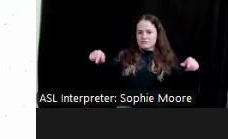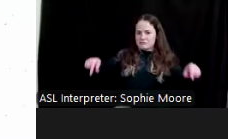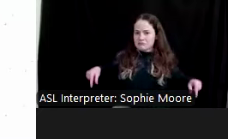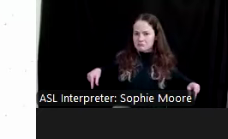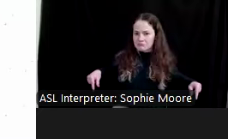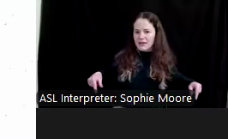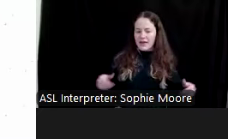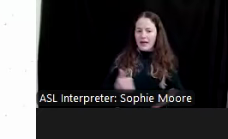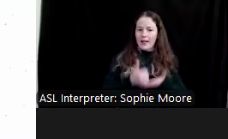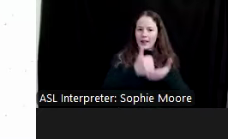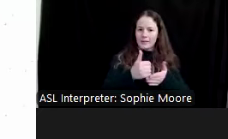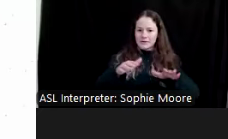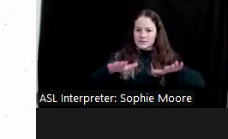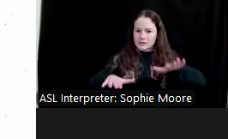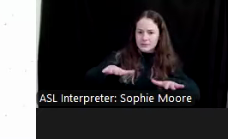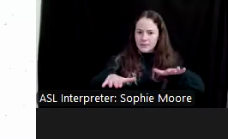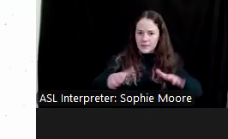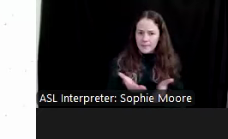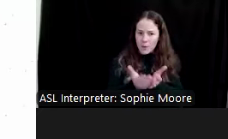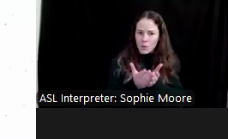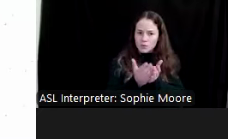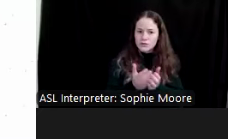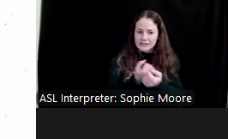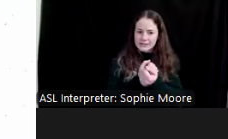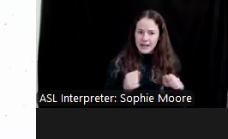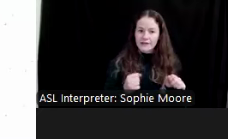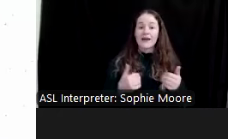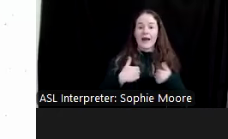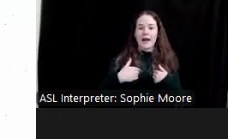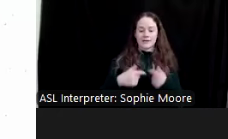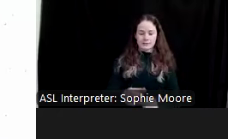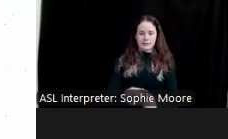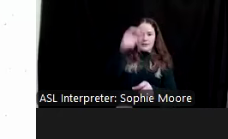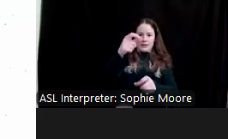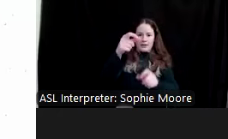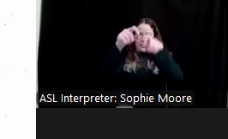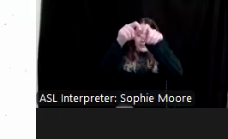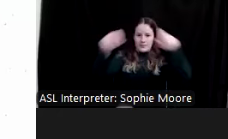helps hold the paddles on for that person. So, all they have to do is concentrate on a little bit of balance